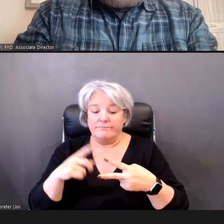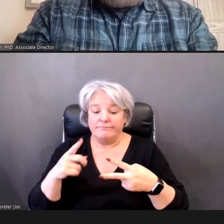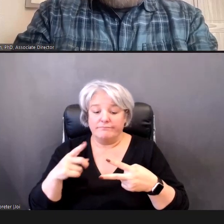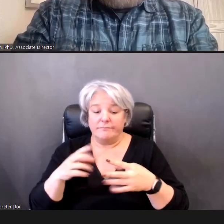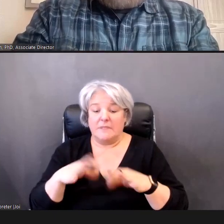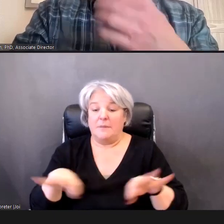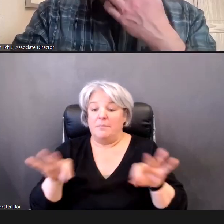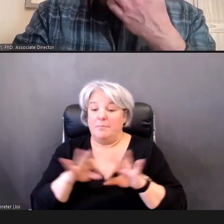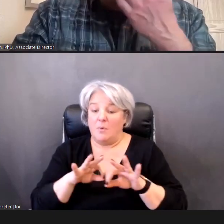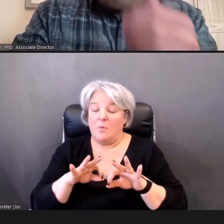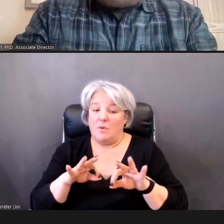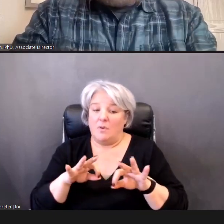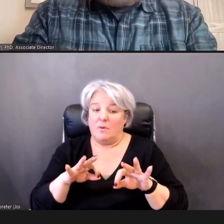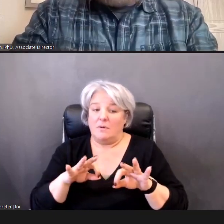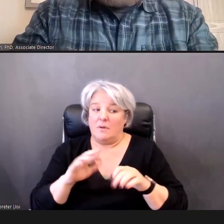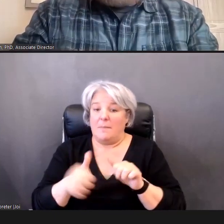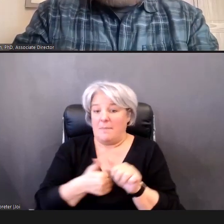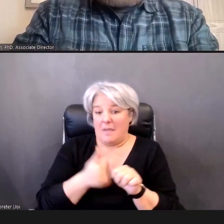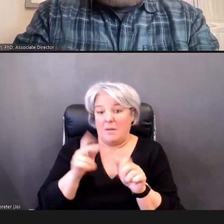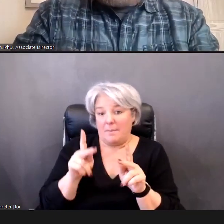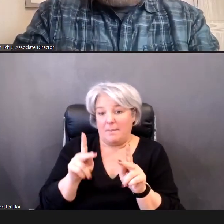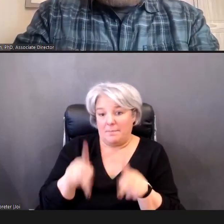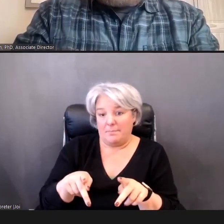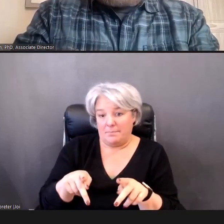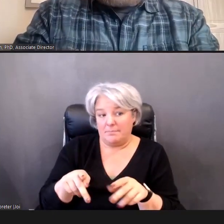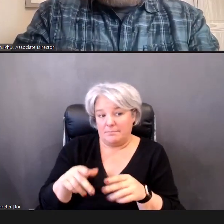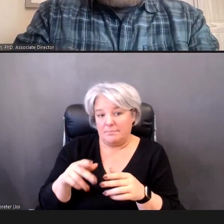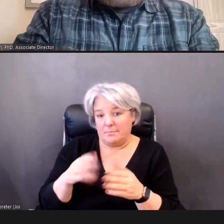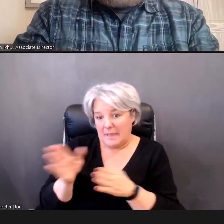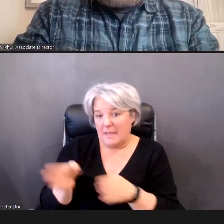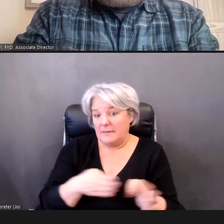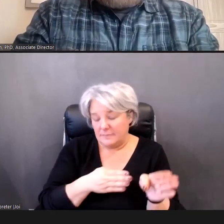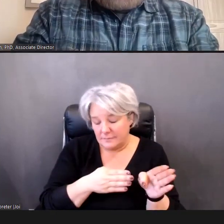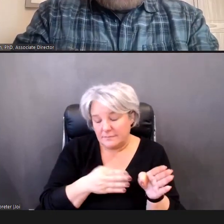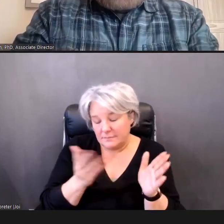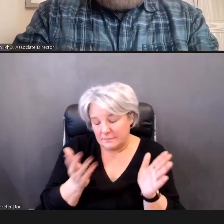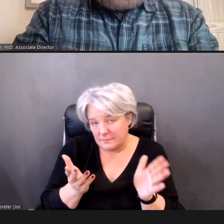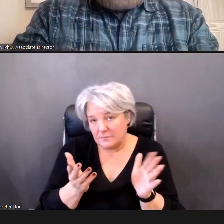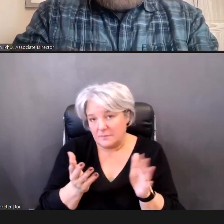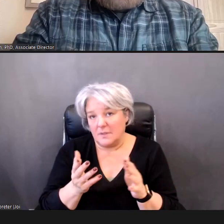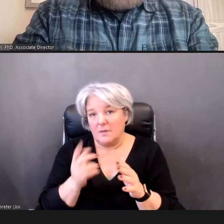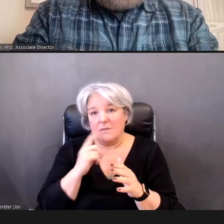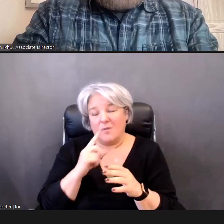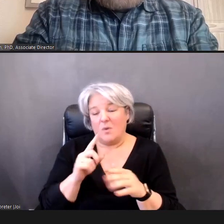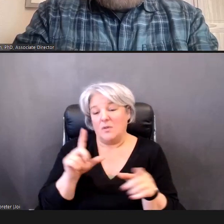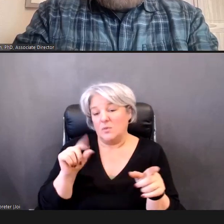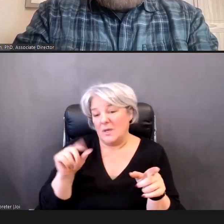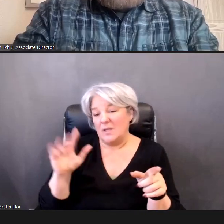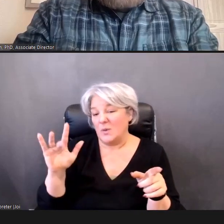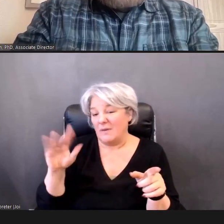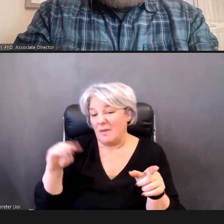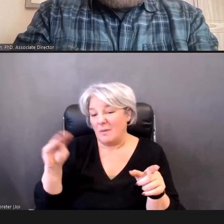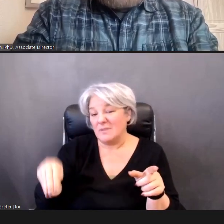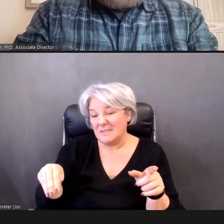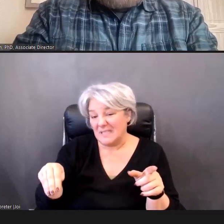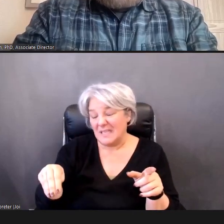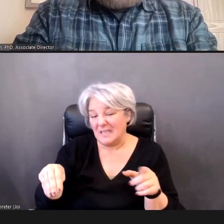having a backup plan for children and especially that 20 to 25% that we can't